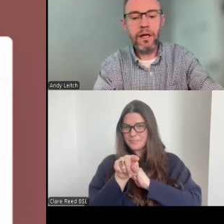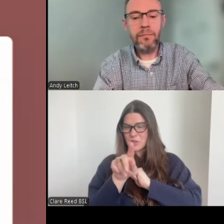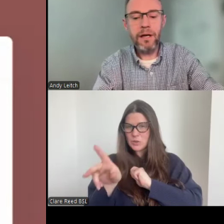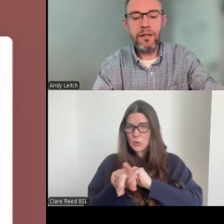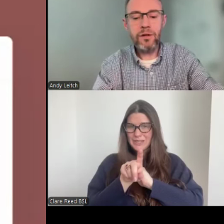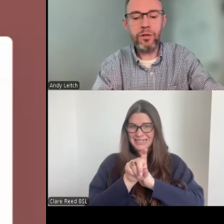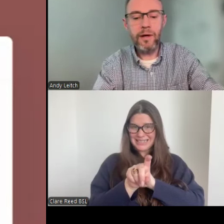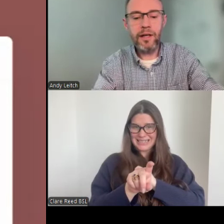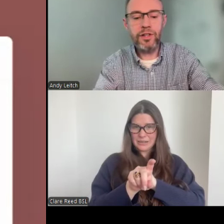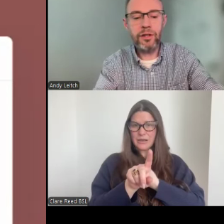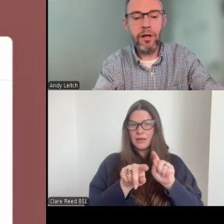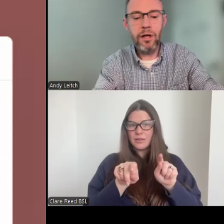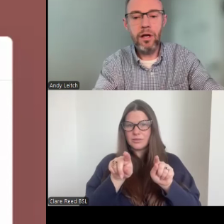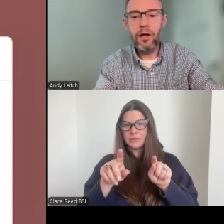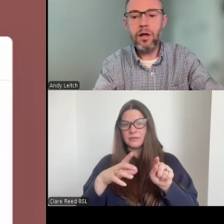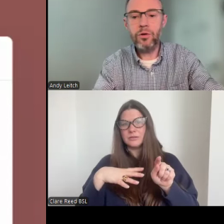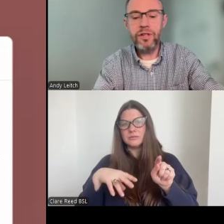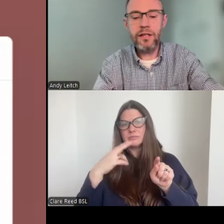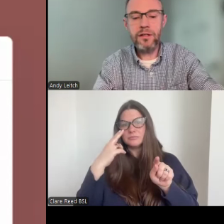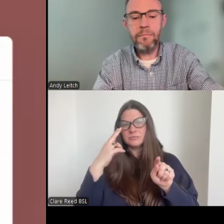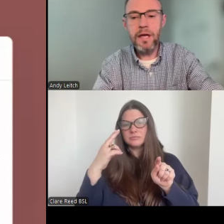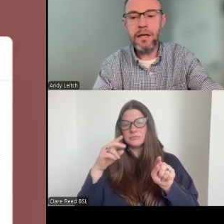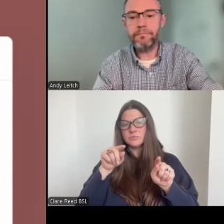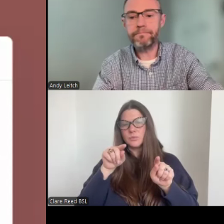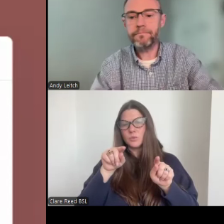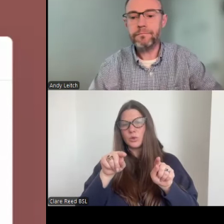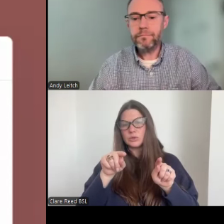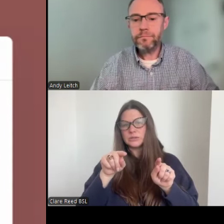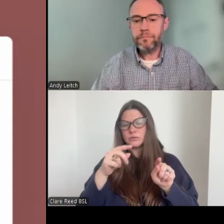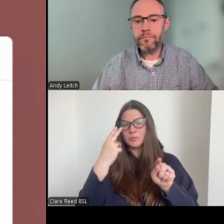and I'm going to make this call to action, "Contact me."